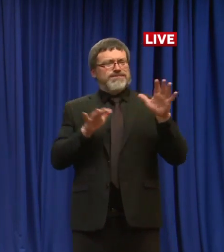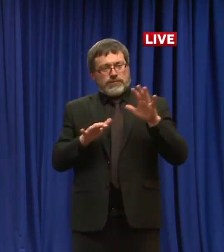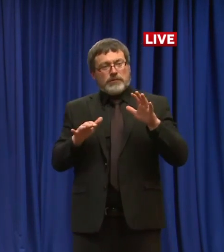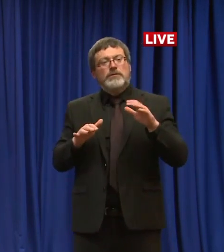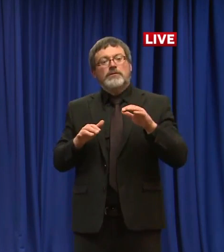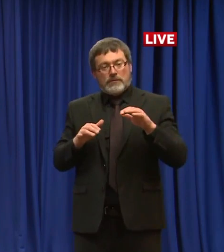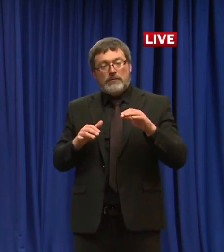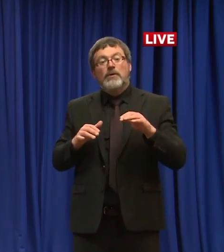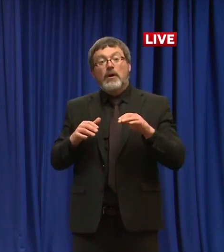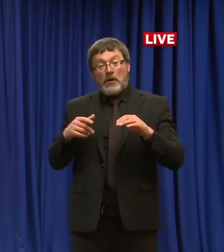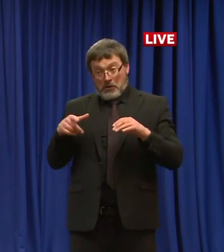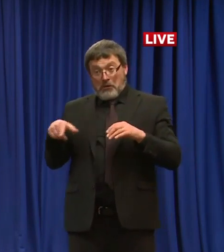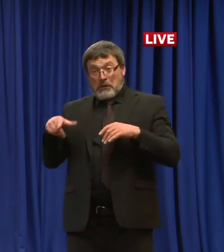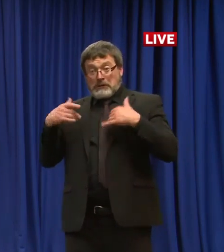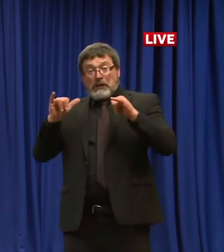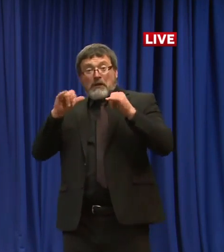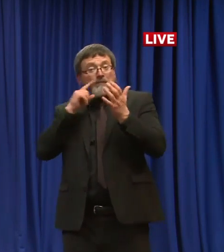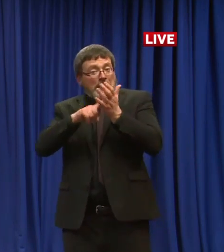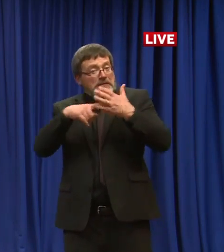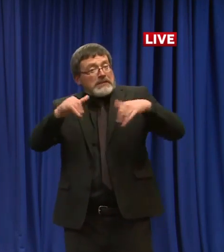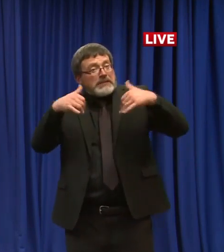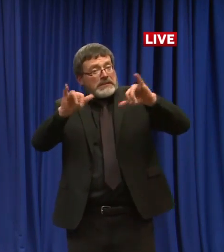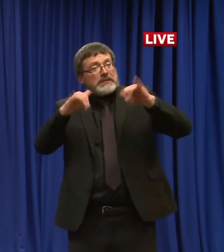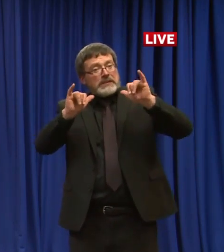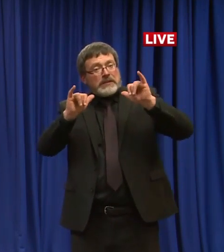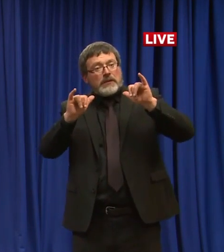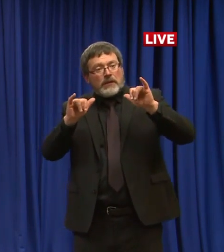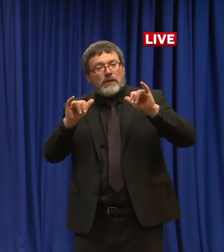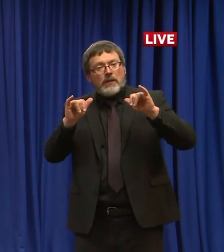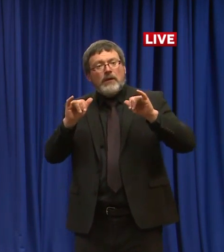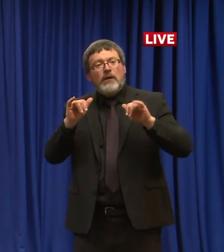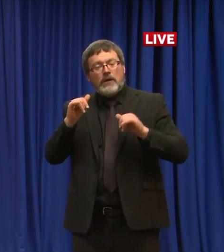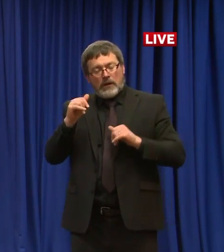WE CONTINUE TO HAVE A GROUP OF PEOPLE THAT CONDUCT THOSE INVESTIGATIONS.